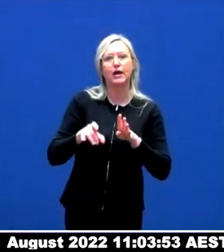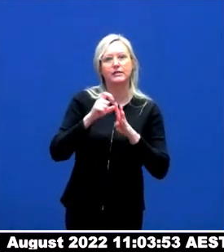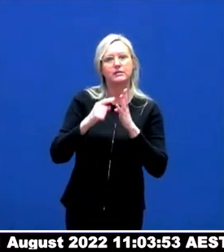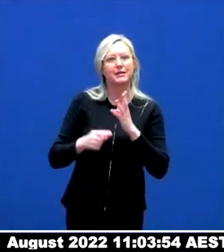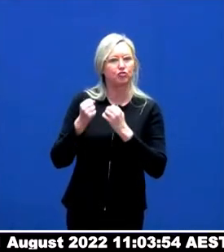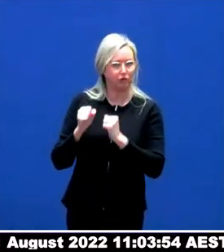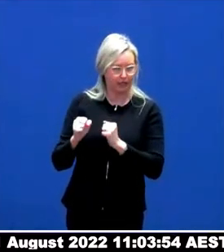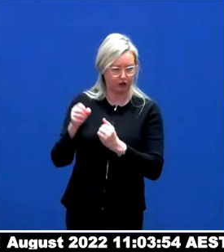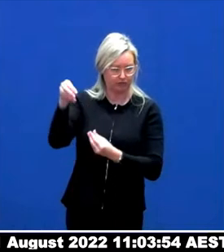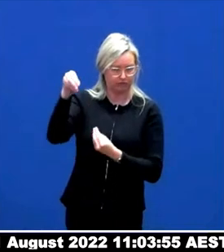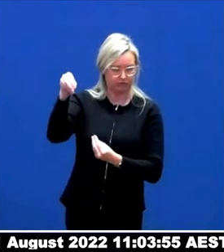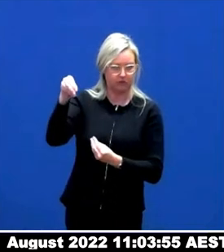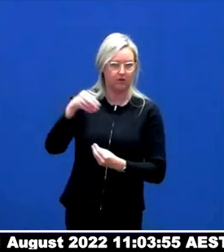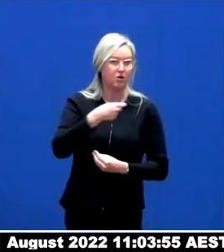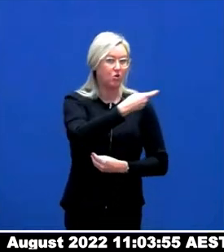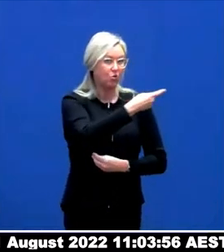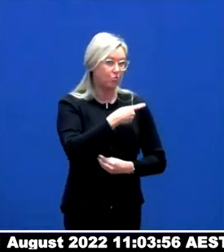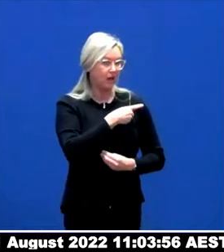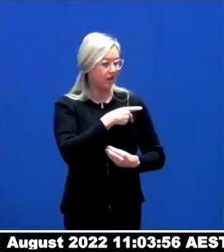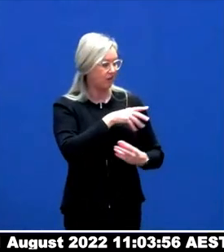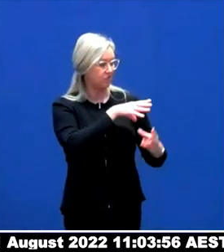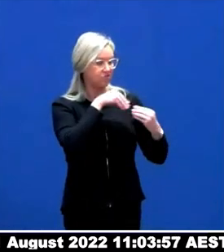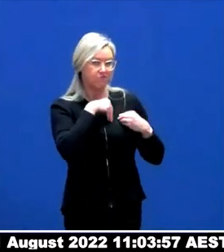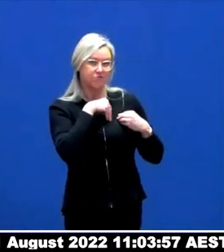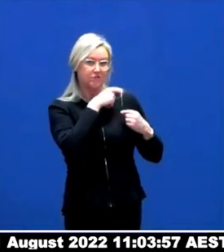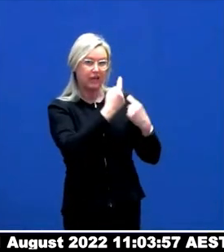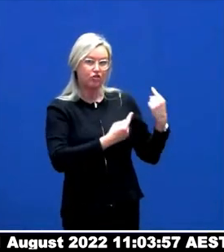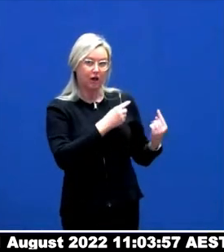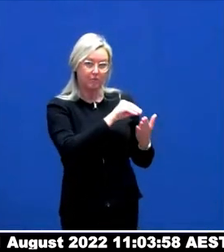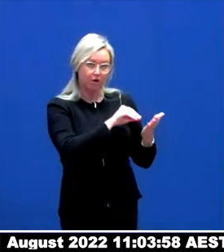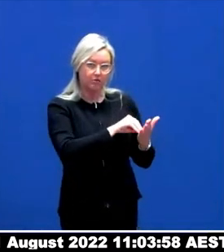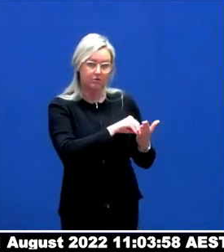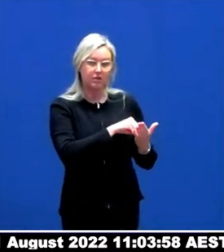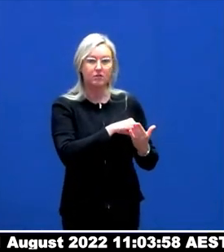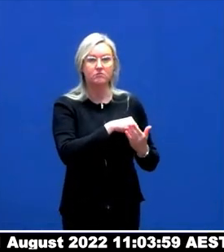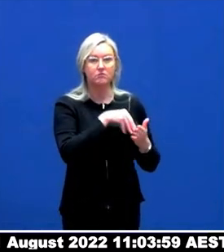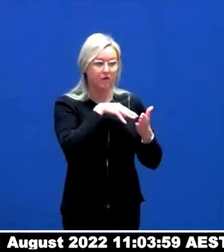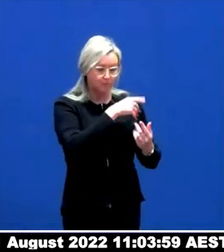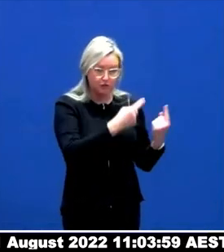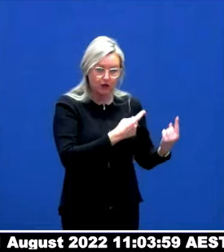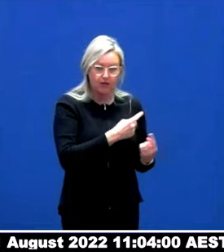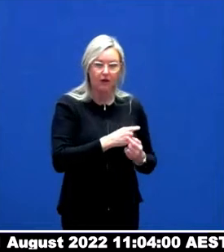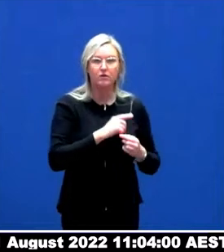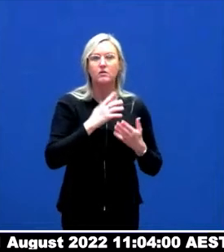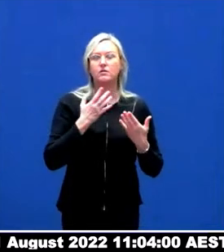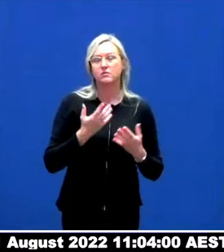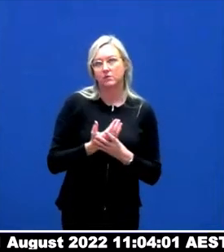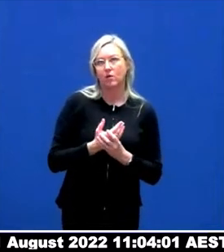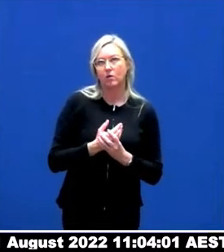we take account of each other's policies in development of new policies - so historically I think - so, historically, perhaps not.